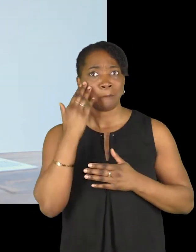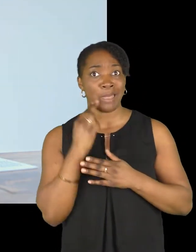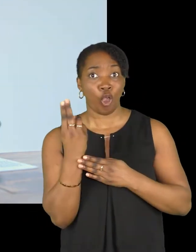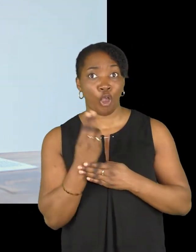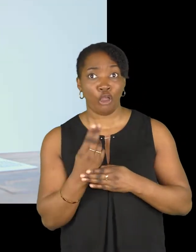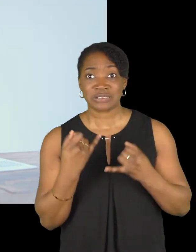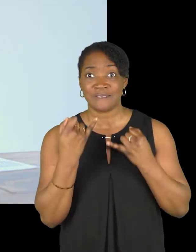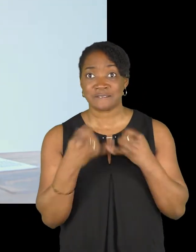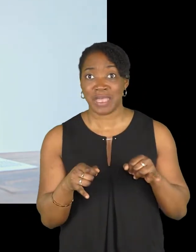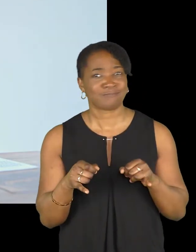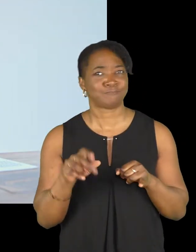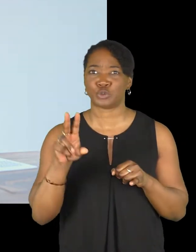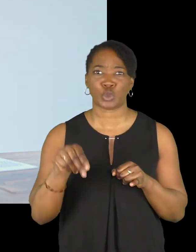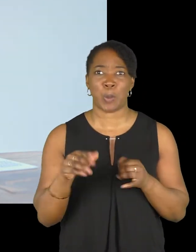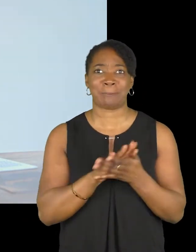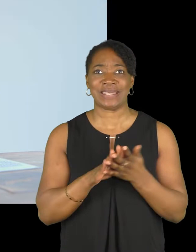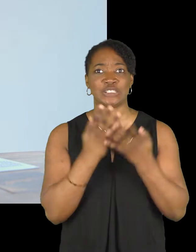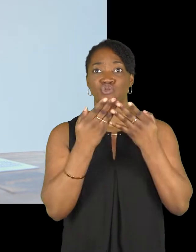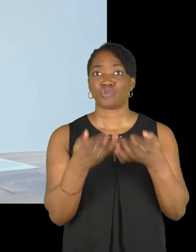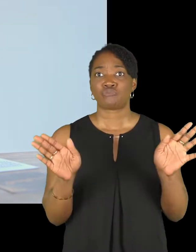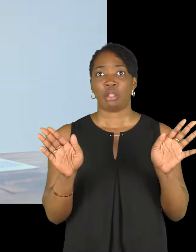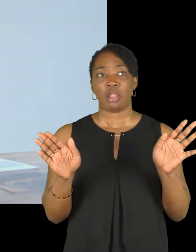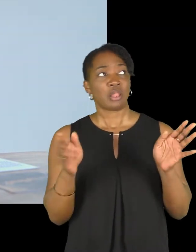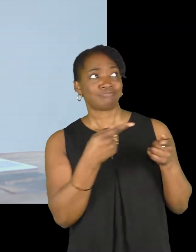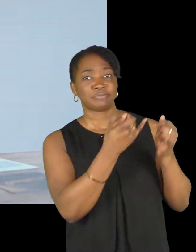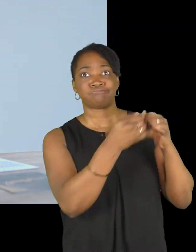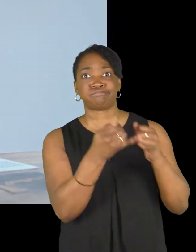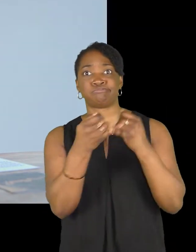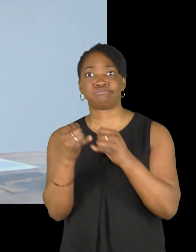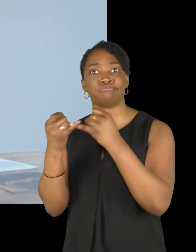right? It wasn't a failure of the Black Arts Movement, there's a general failure that exists